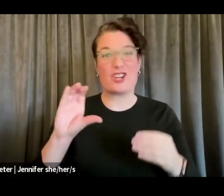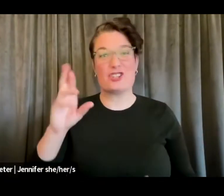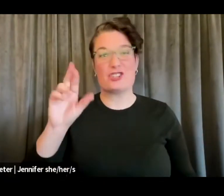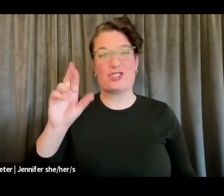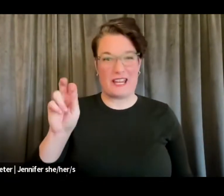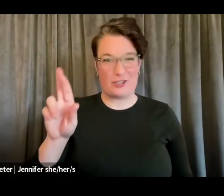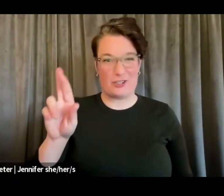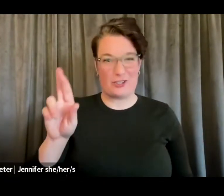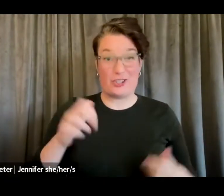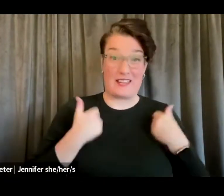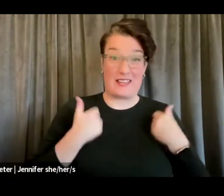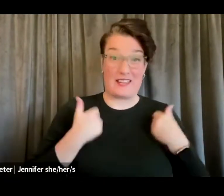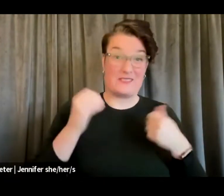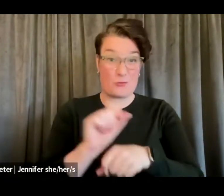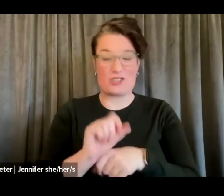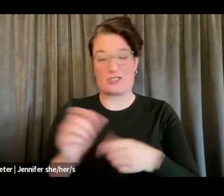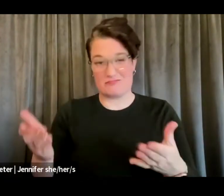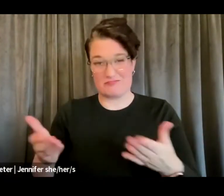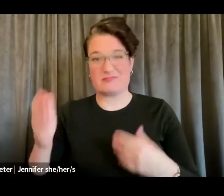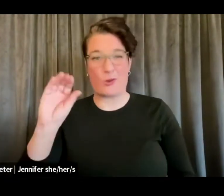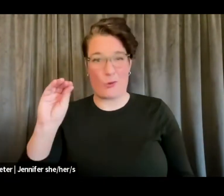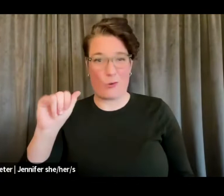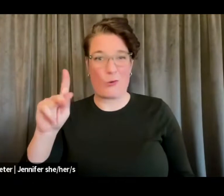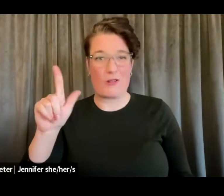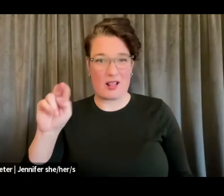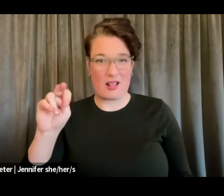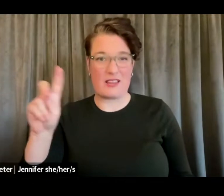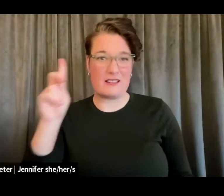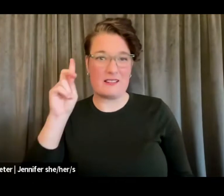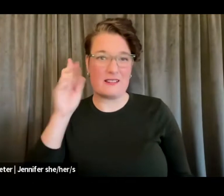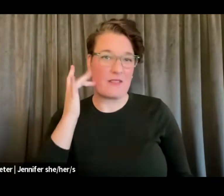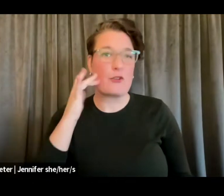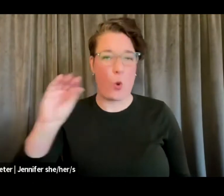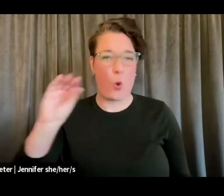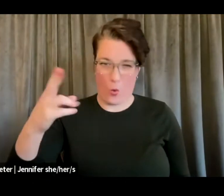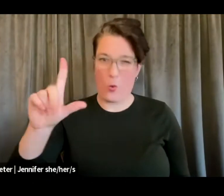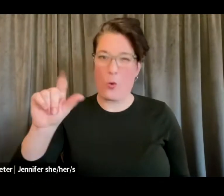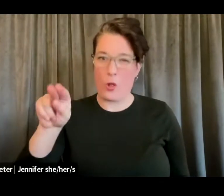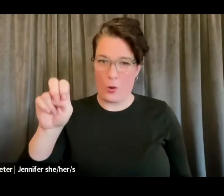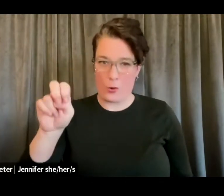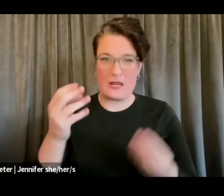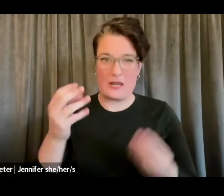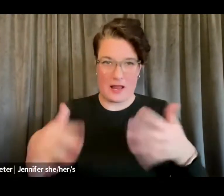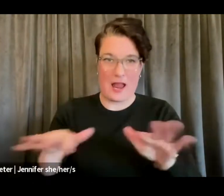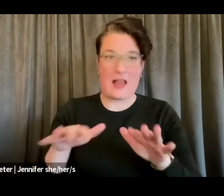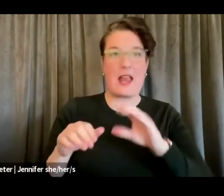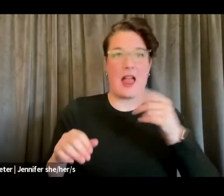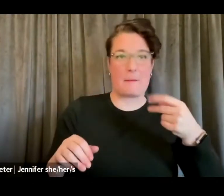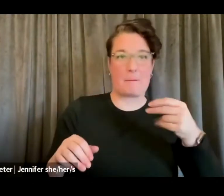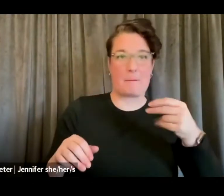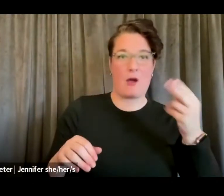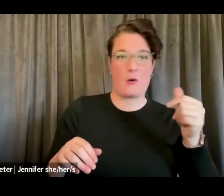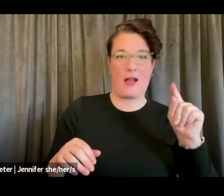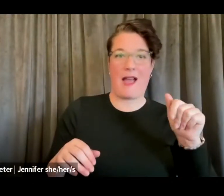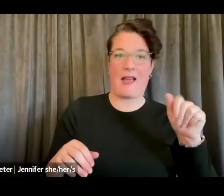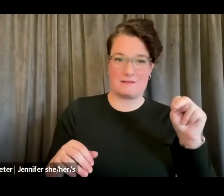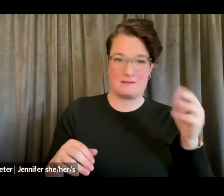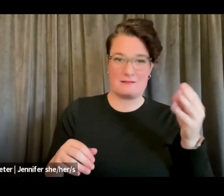between Ohlone land, Oakland, California. and Powhatan land Richmond, Virginia.